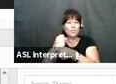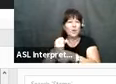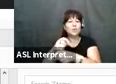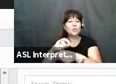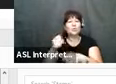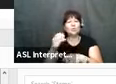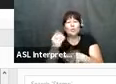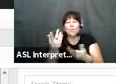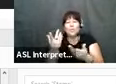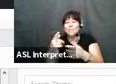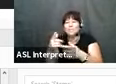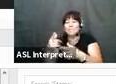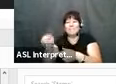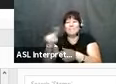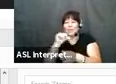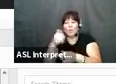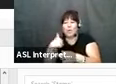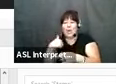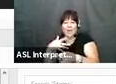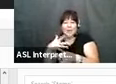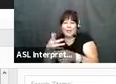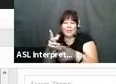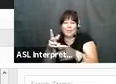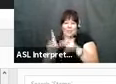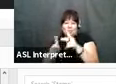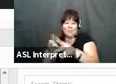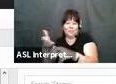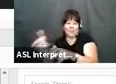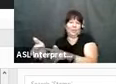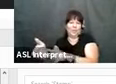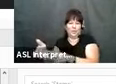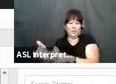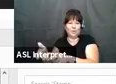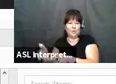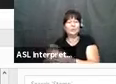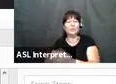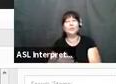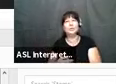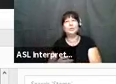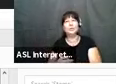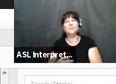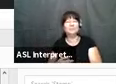very close, crowded conditions and things like that. So there are some really distinct